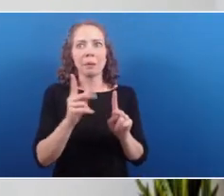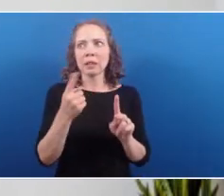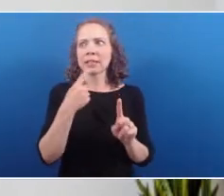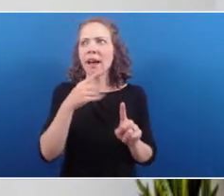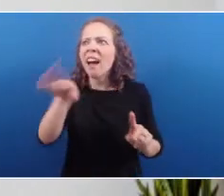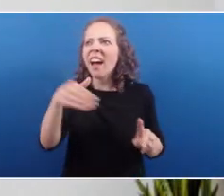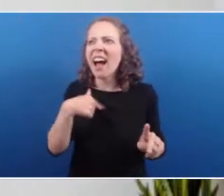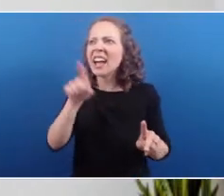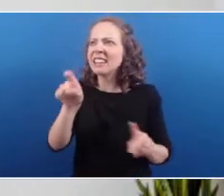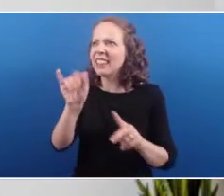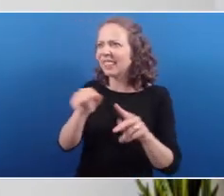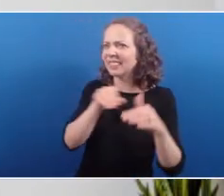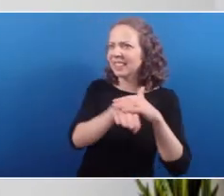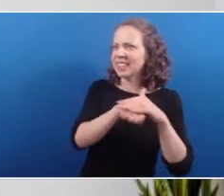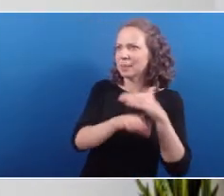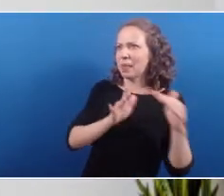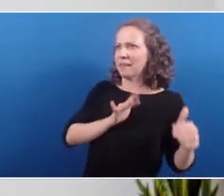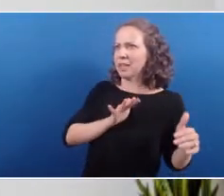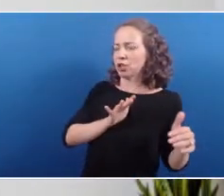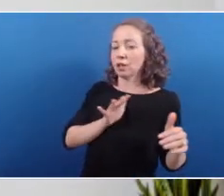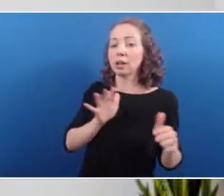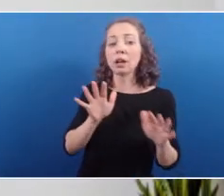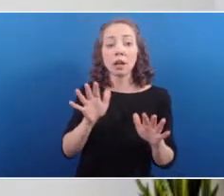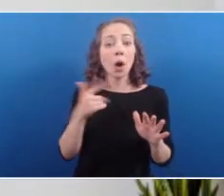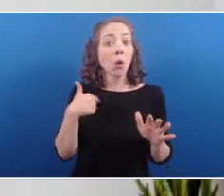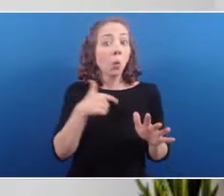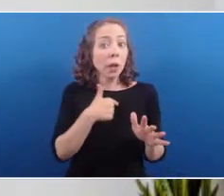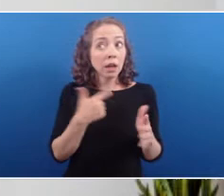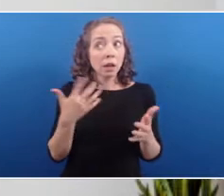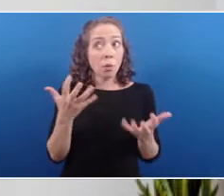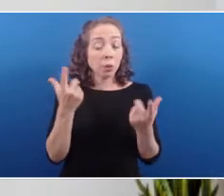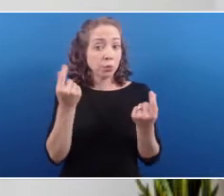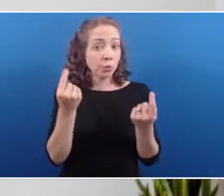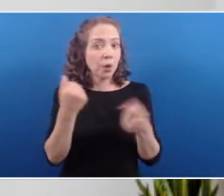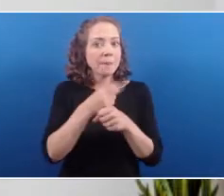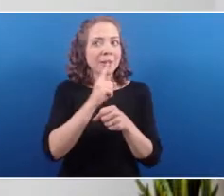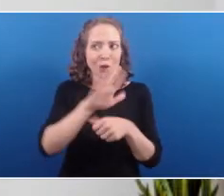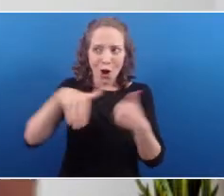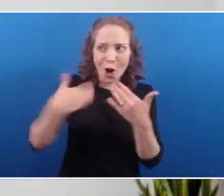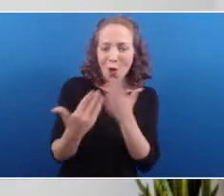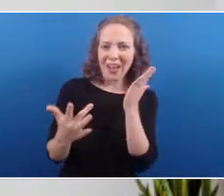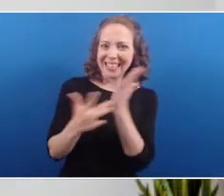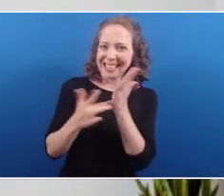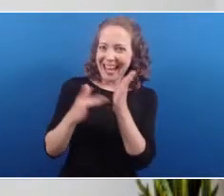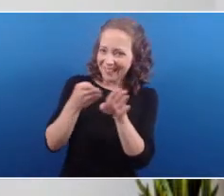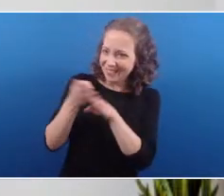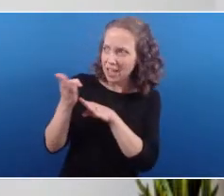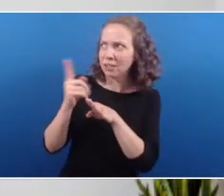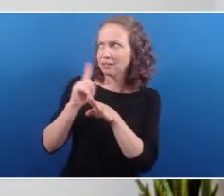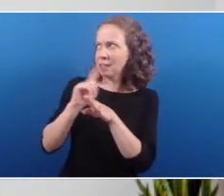One thing we want to do is make sure that the whole tech industry is coming with us. So, I would always advise people to engage with either their account manager